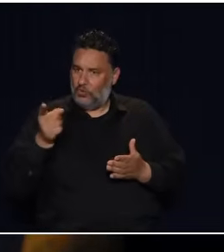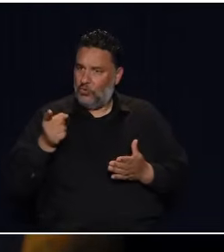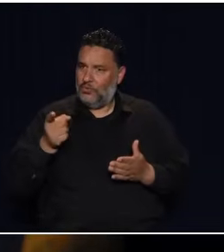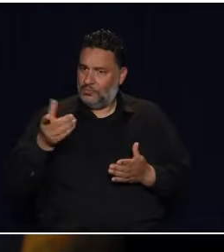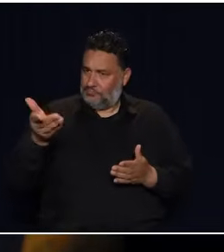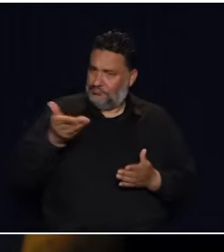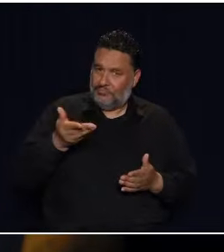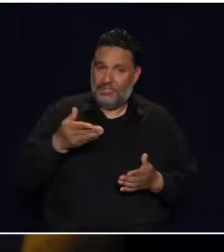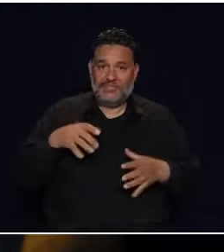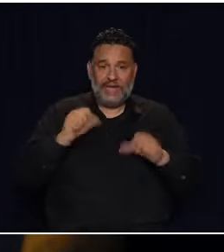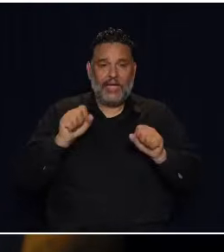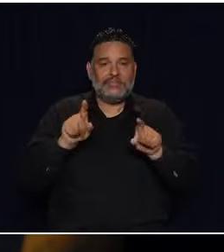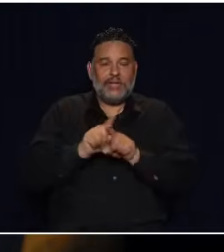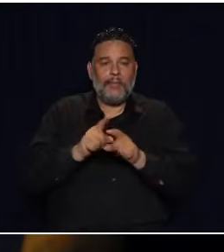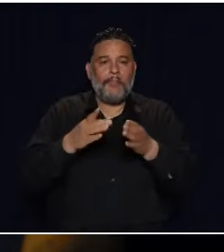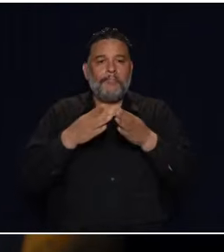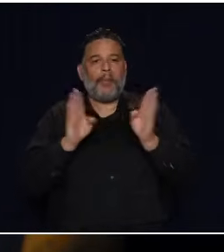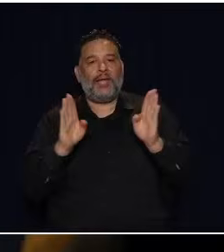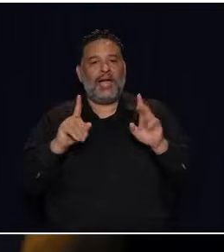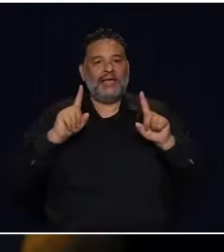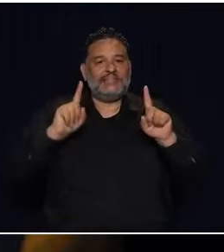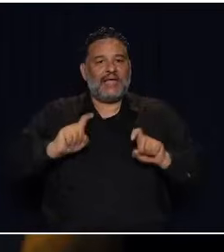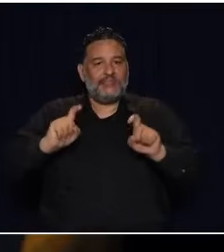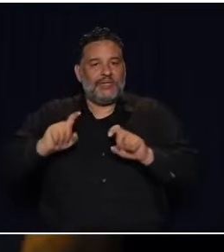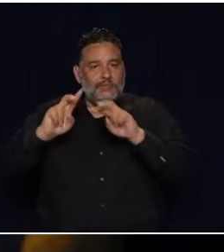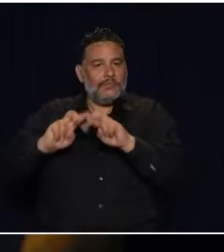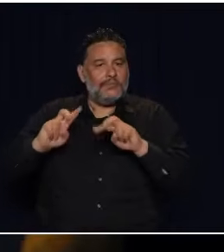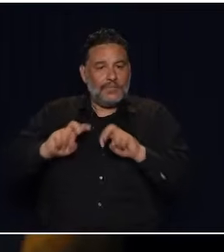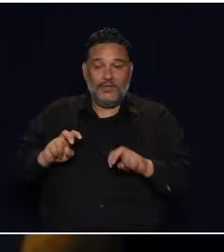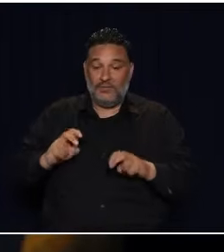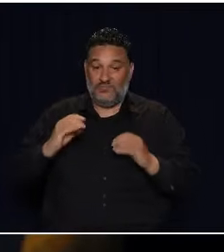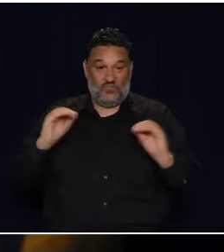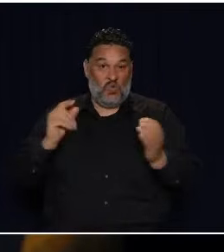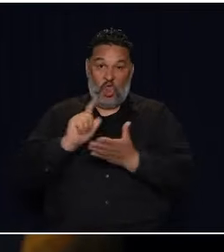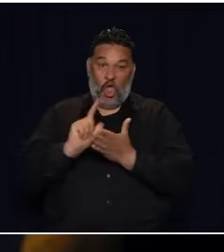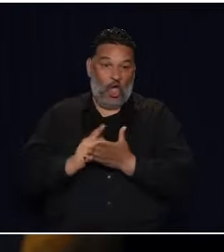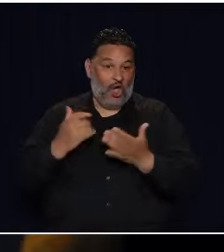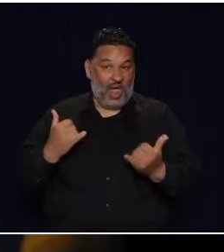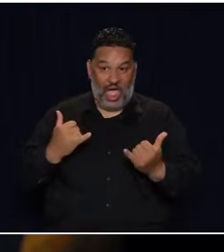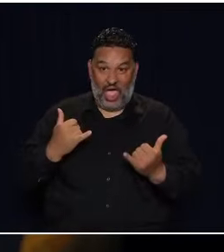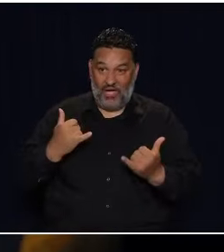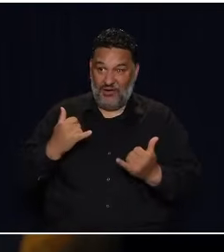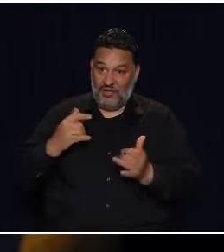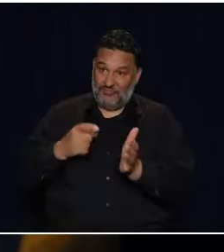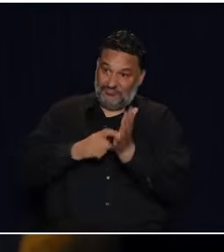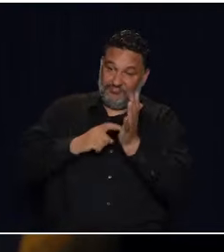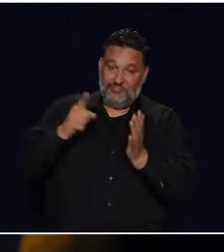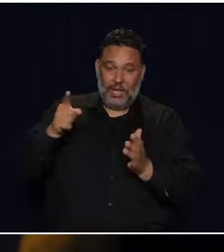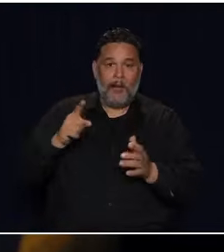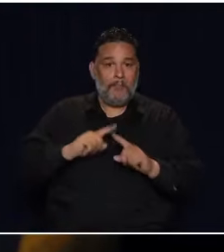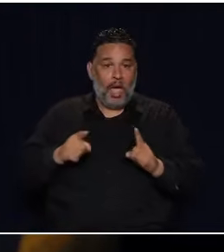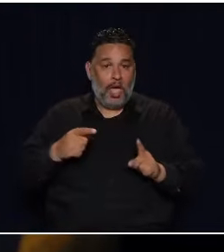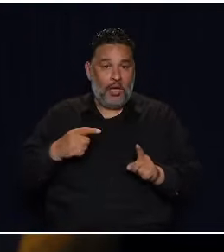DOLLARS. I INVITE YOU TO TAKE THE SAME PUBLIC ASSESSMENT.